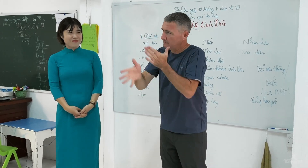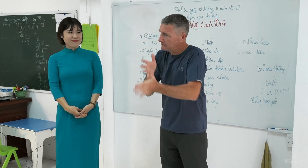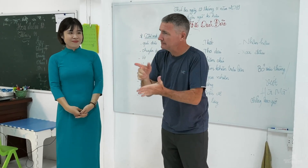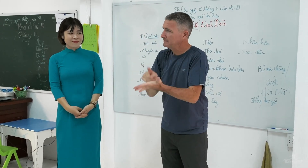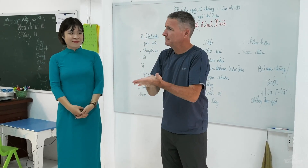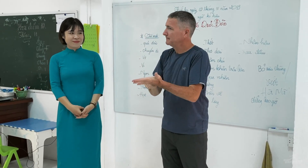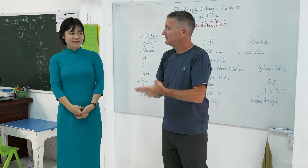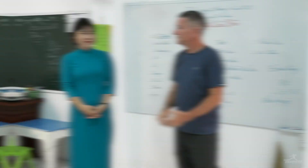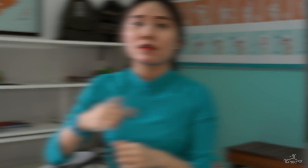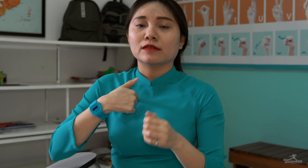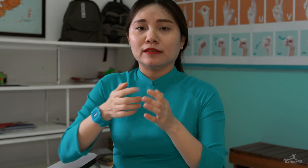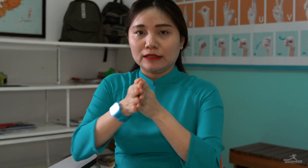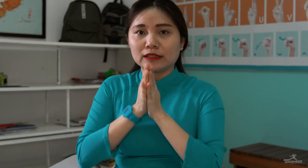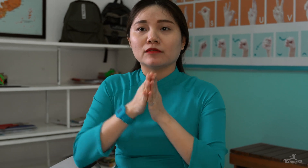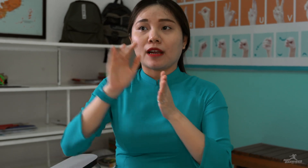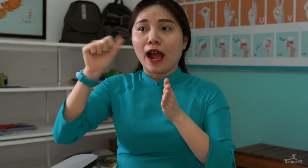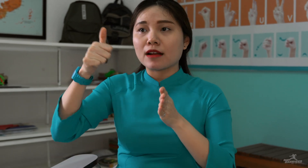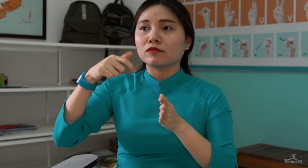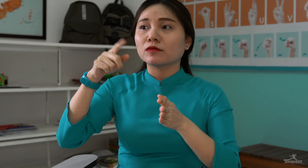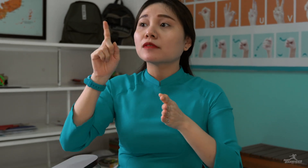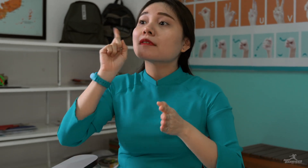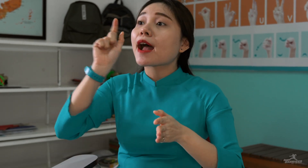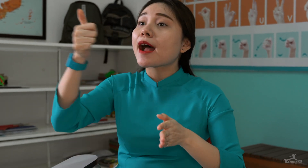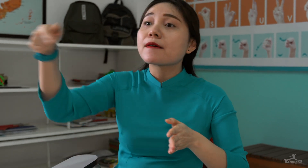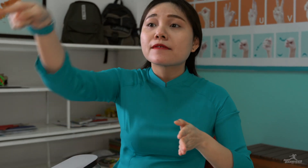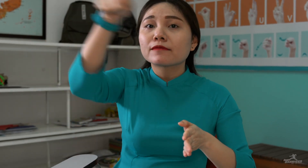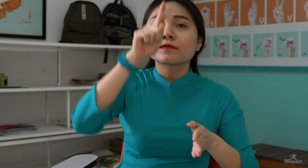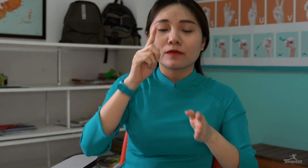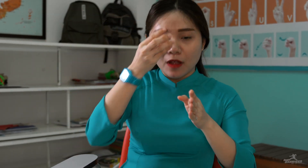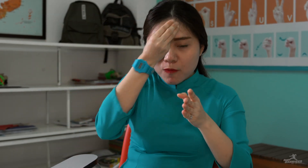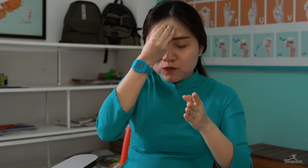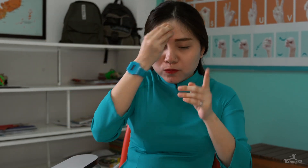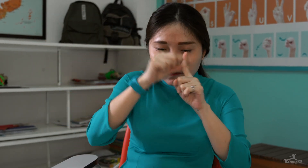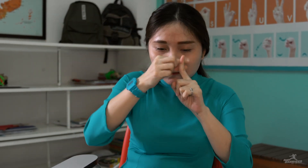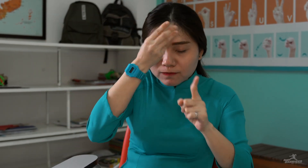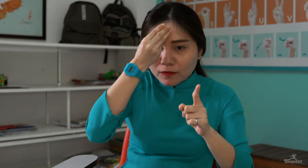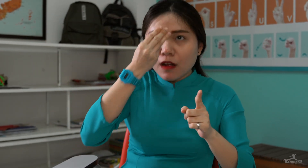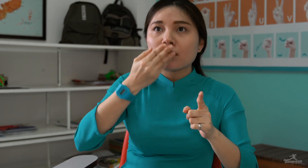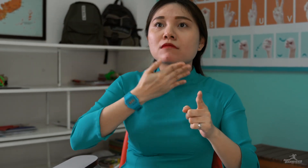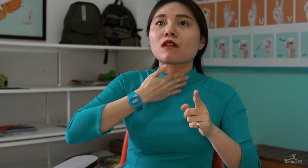and it's important to know sign language too. I want students to keep learning